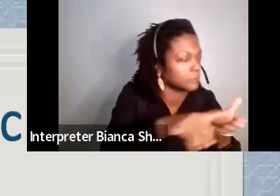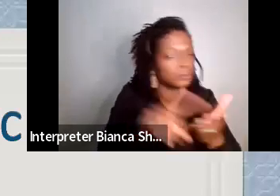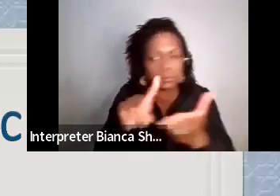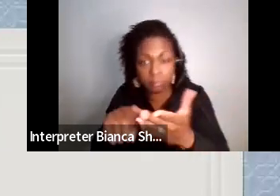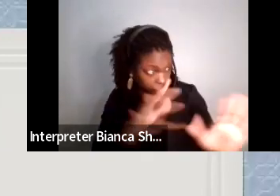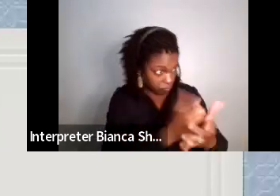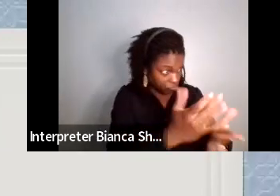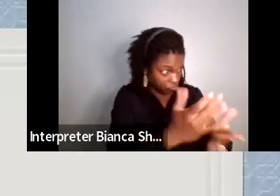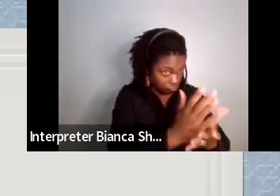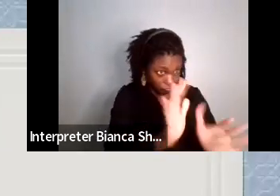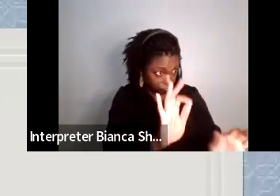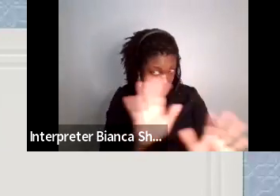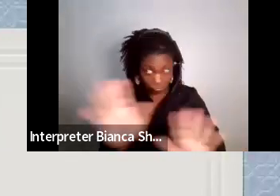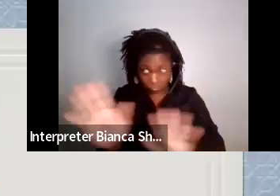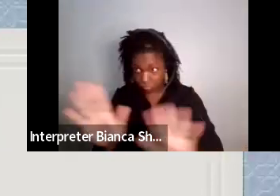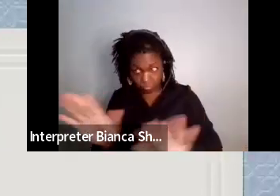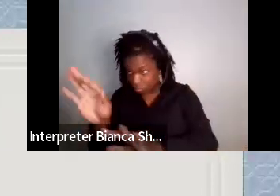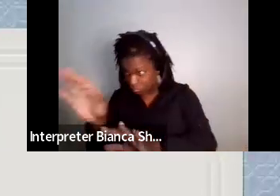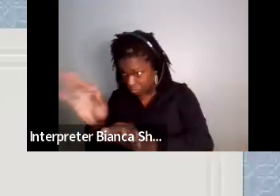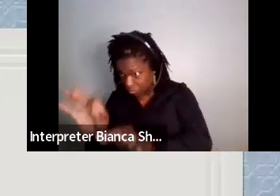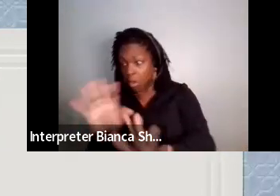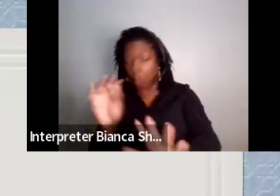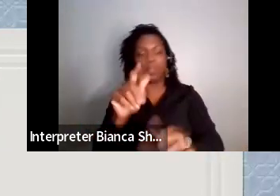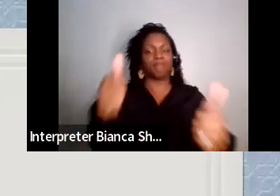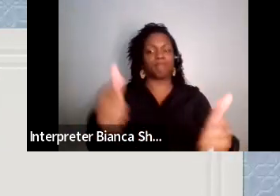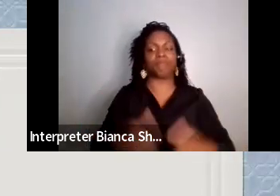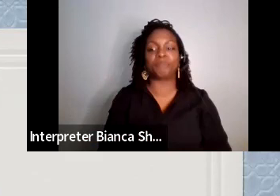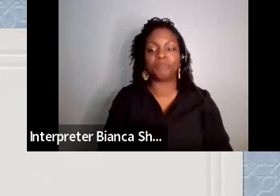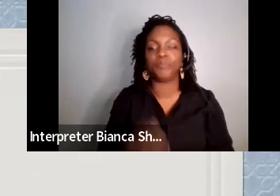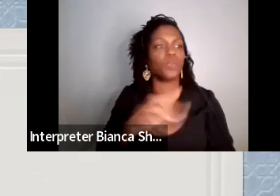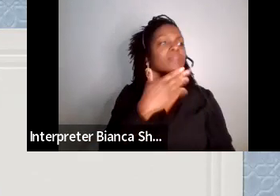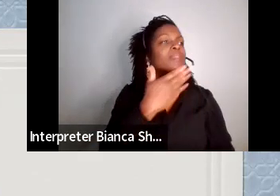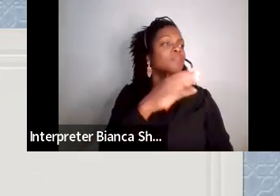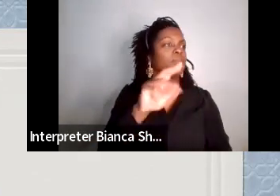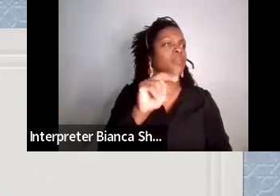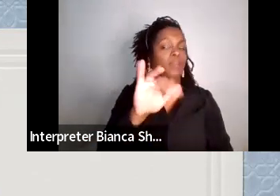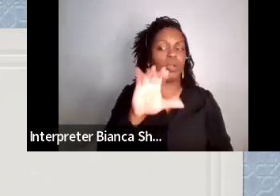So the Okay, Thank you. Nicole how is this program unique.